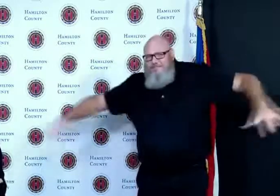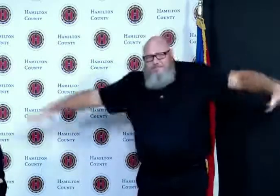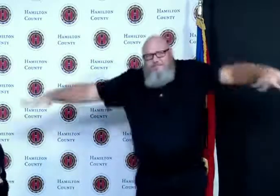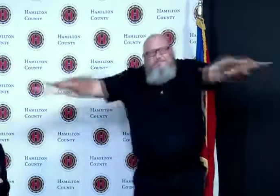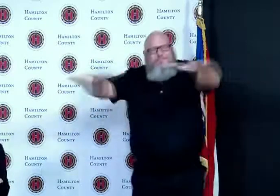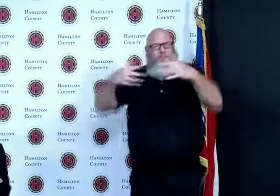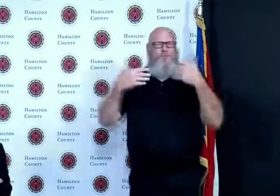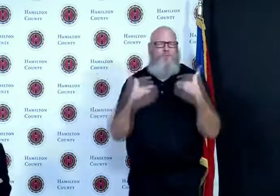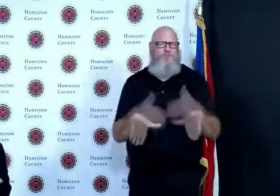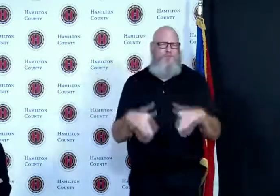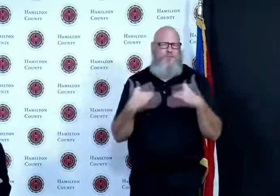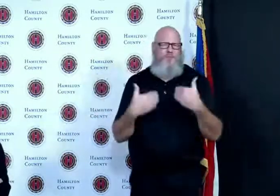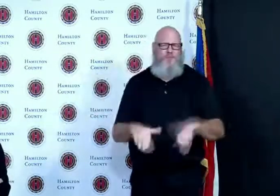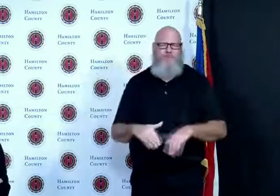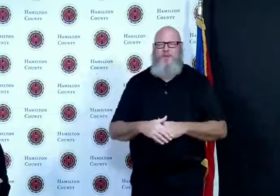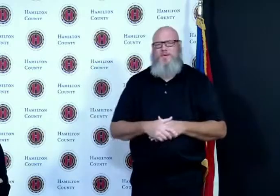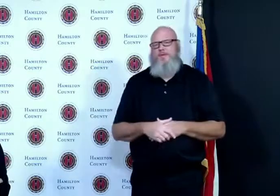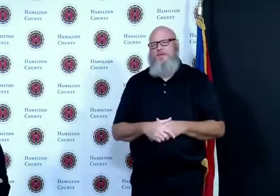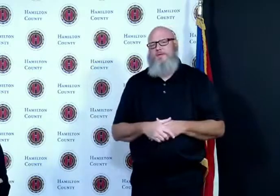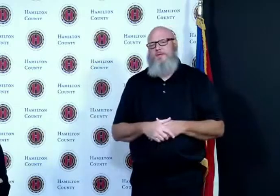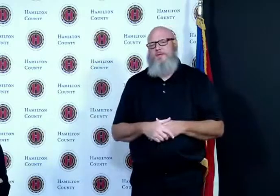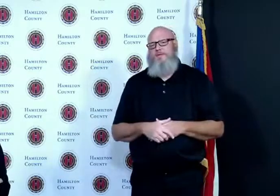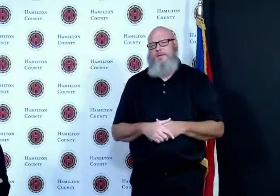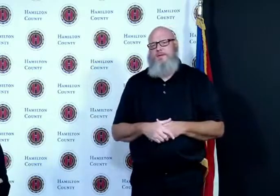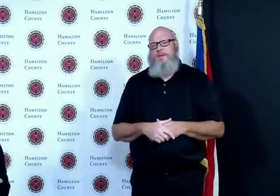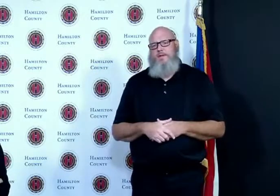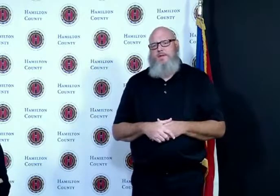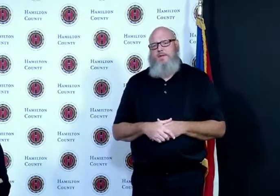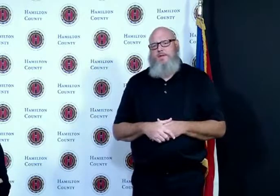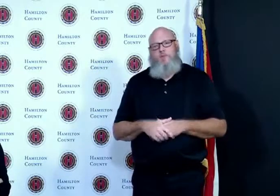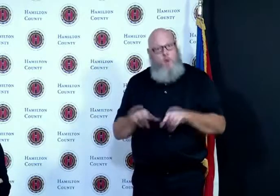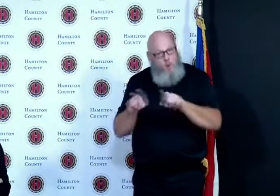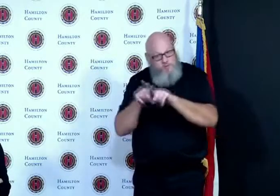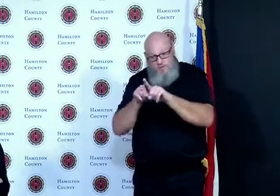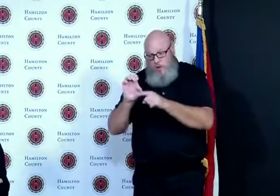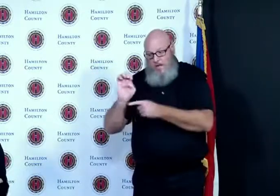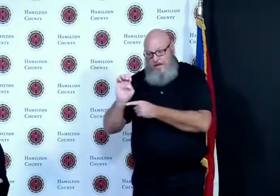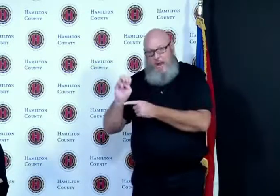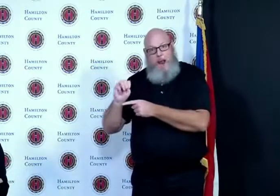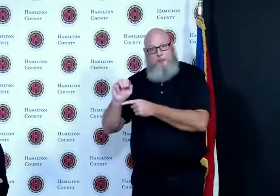of the the Board of Elections to talk through that partnership and what that's going to look